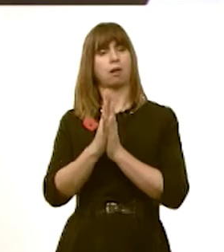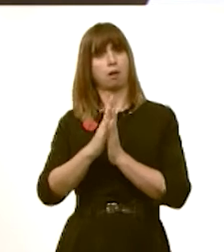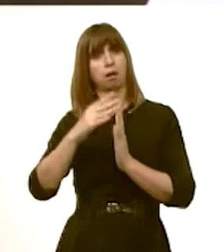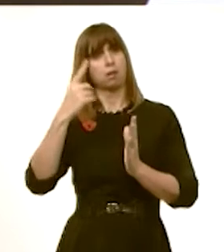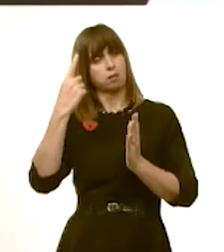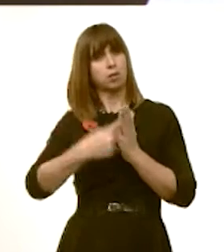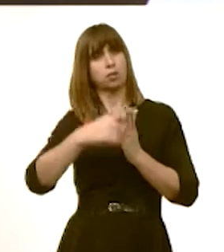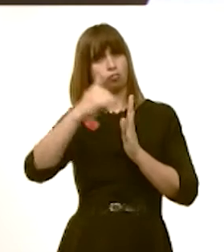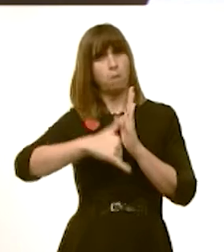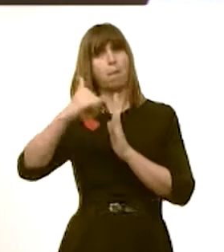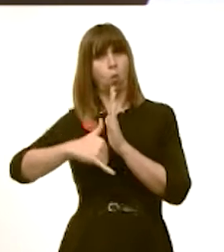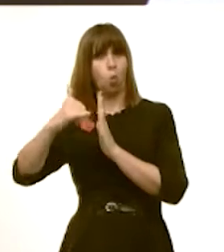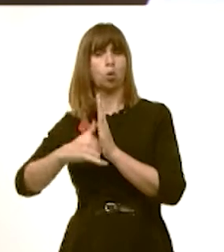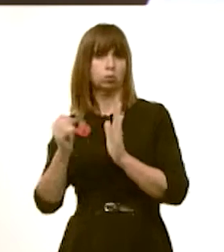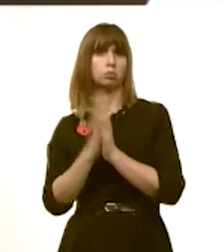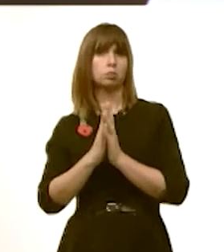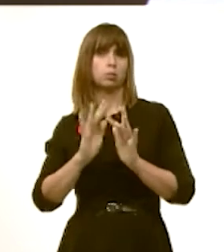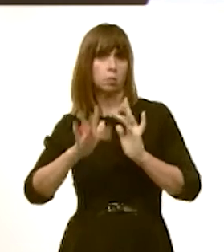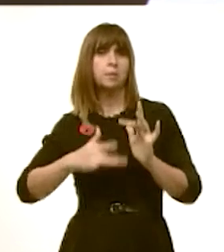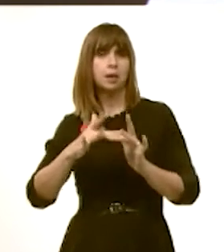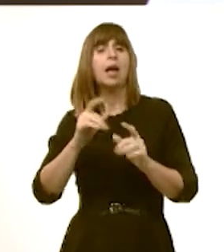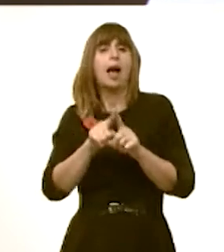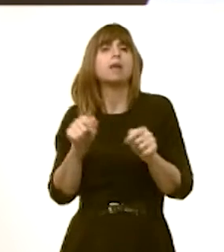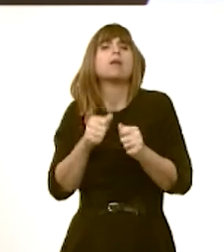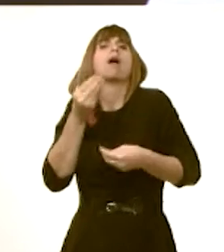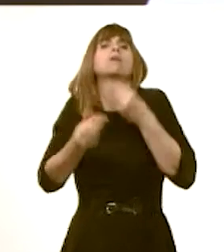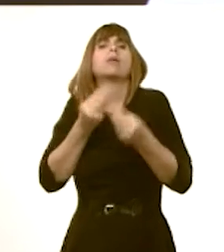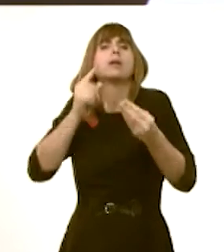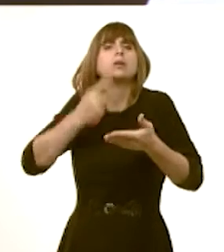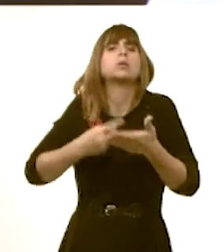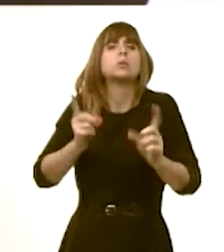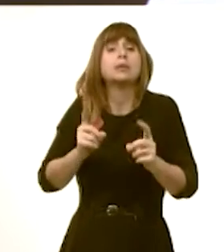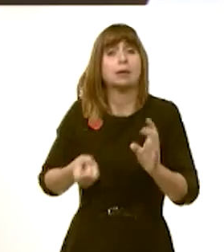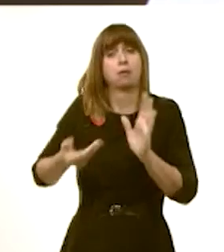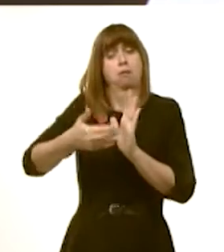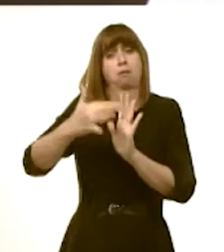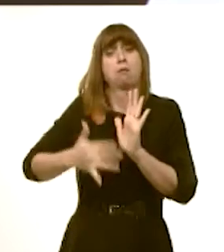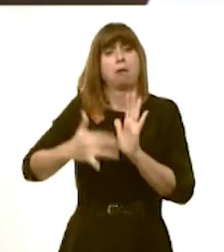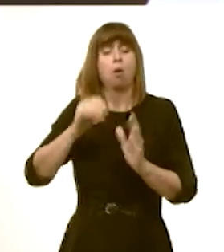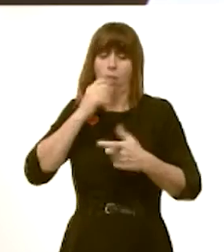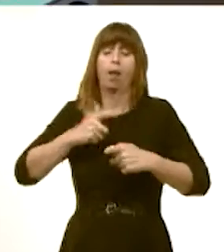the decisions were and a brief explanation of what those decisions were as well, and that is something that weíll continue to do from now on.